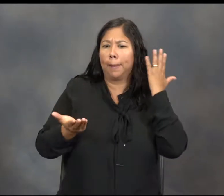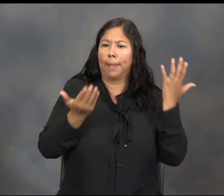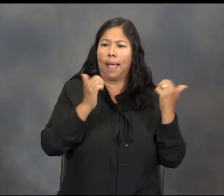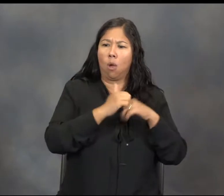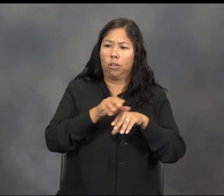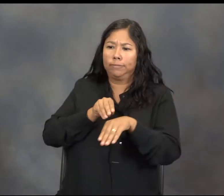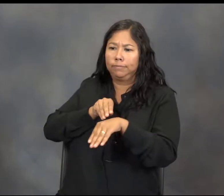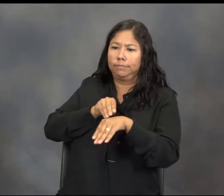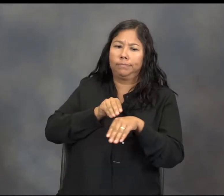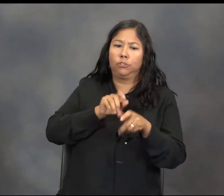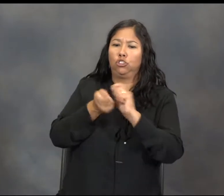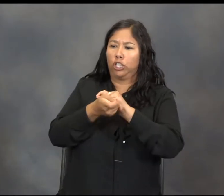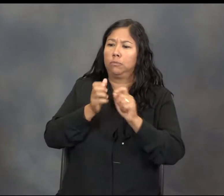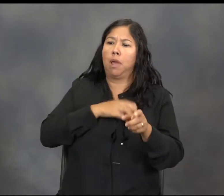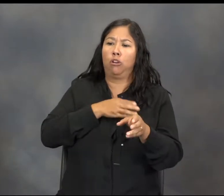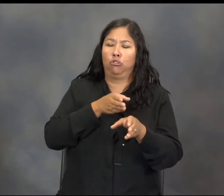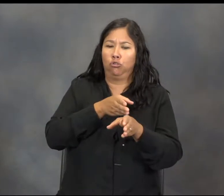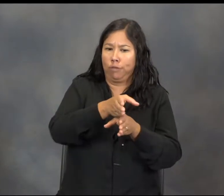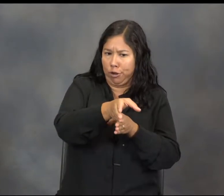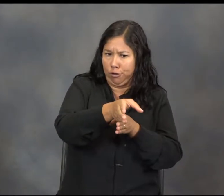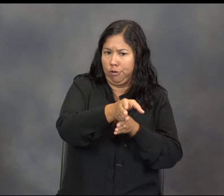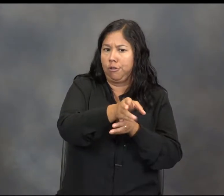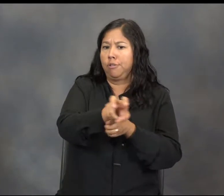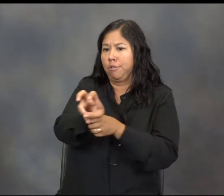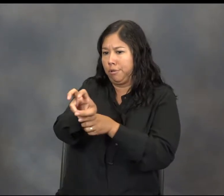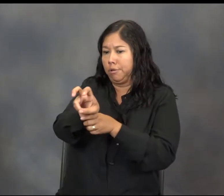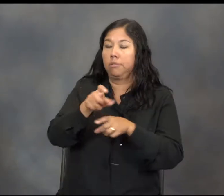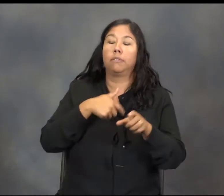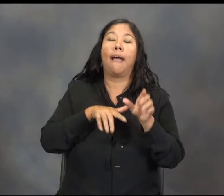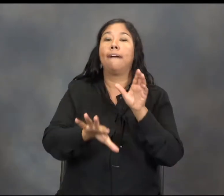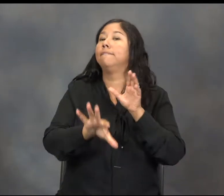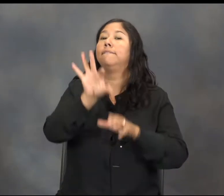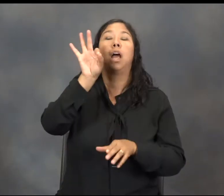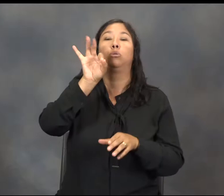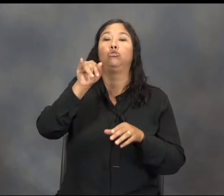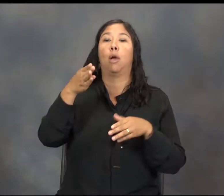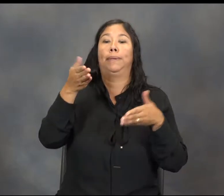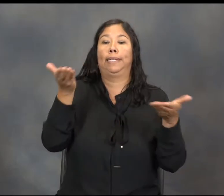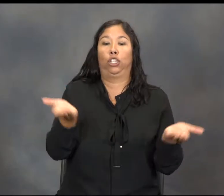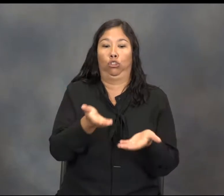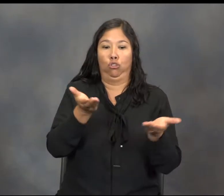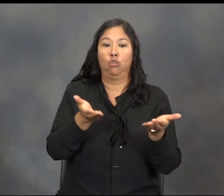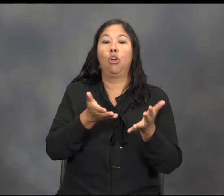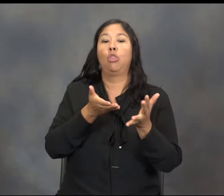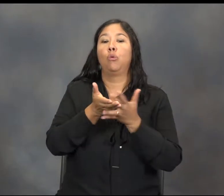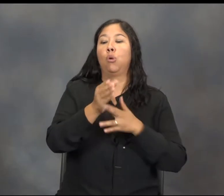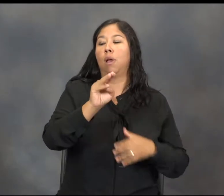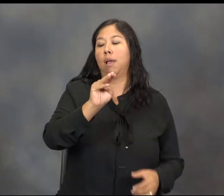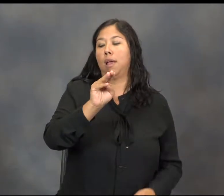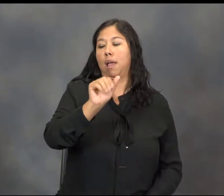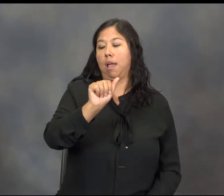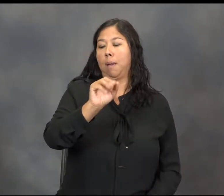and I found a job here at Community Action Duluth through the AmeriCorps program. So that means I first came to Community Action